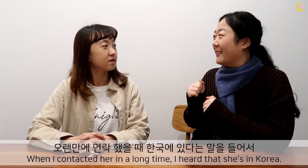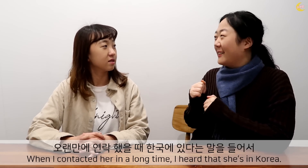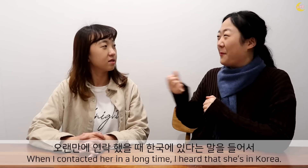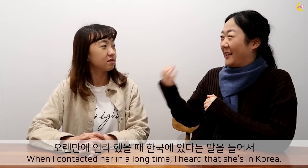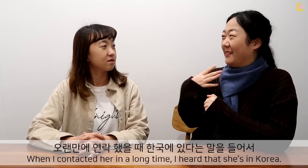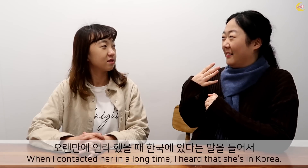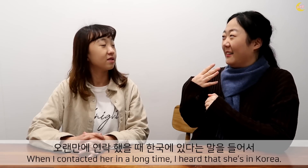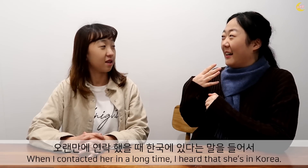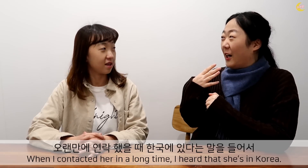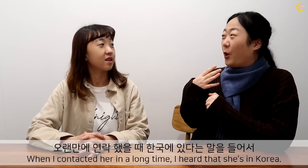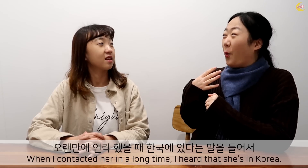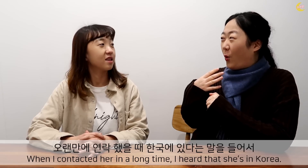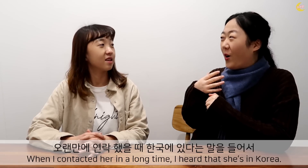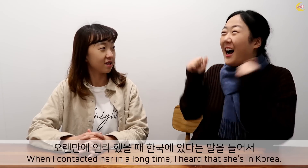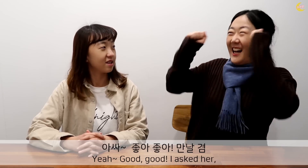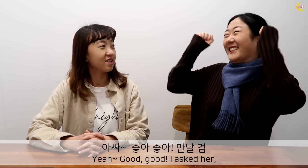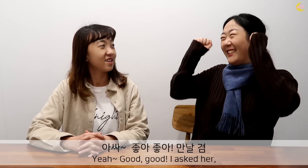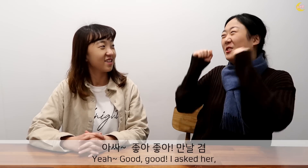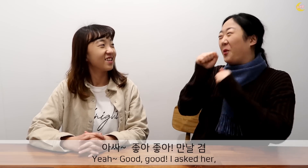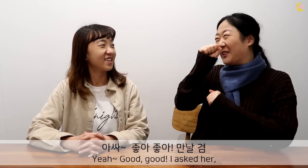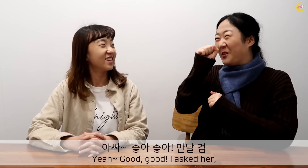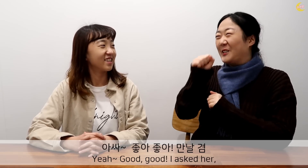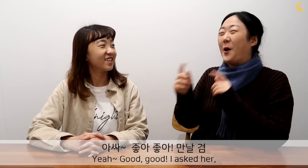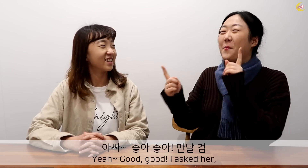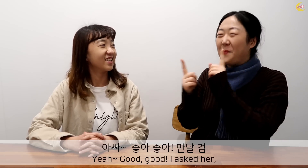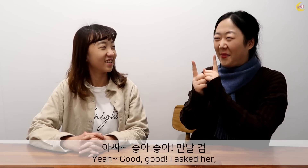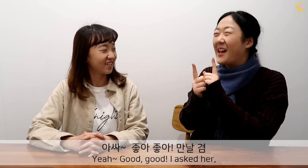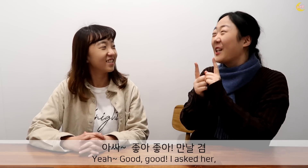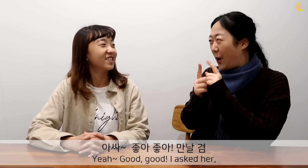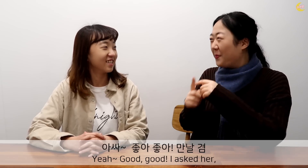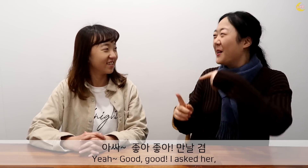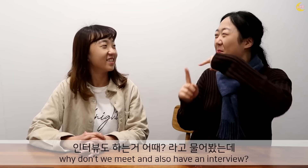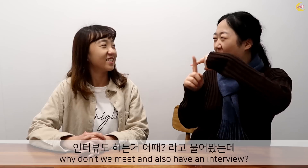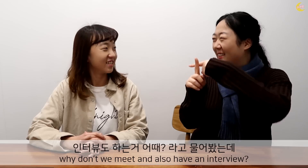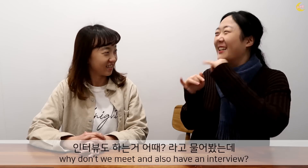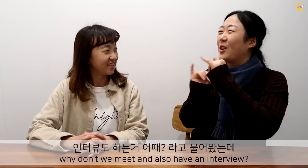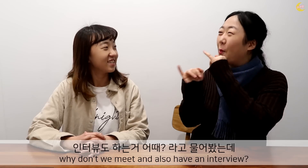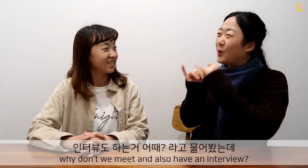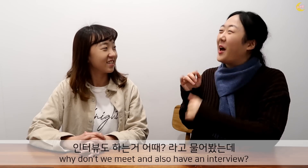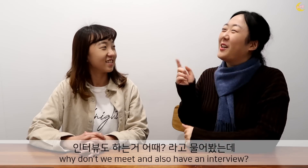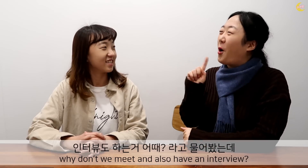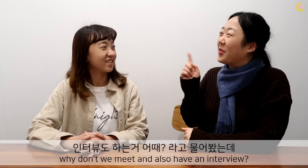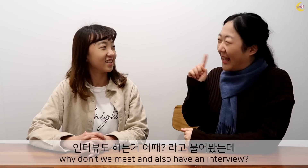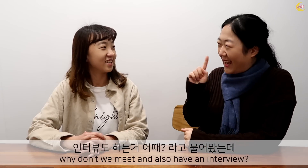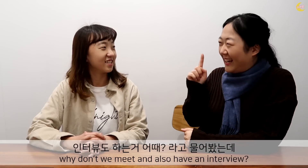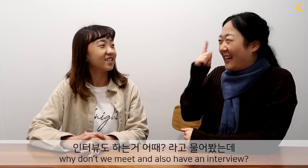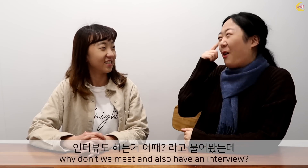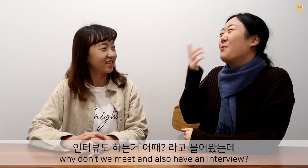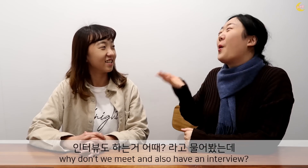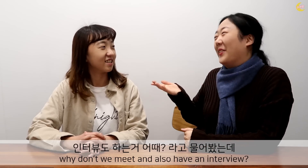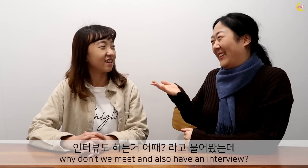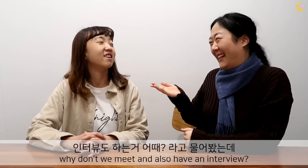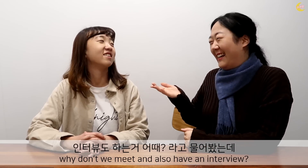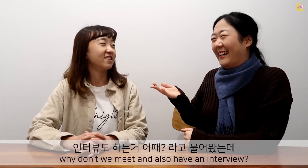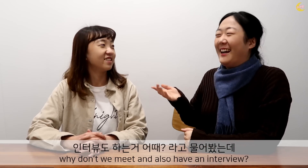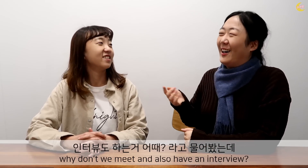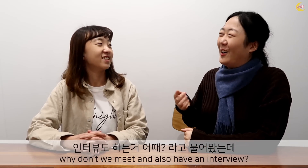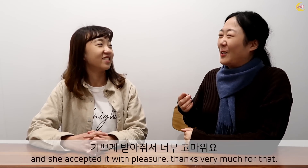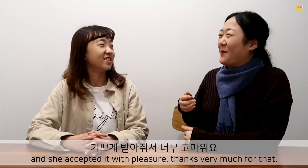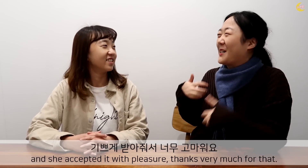I heard that she’s in Korea. Yeah~ Good, good! I asked her, why don’t we meet and also have an interview?